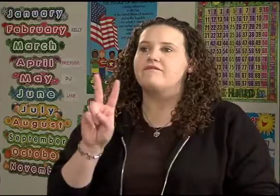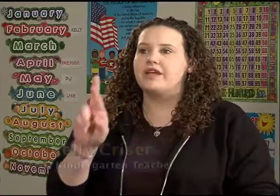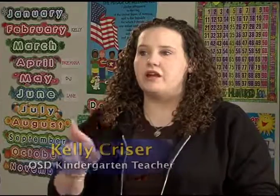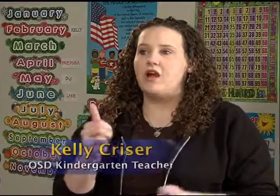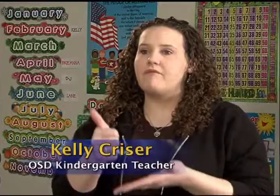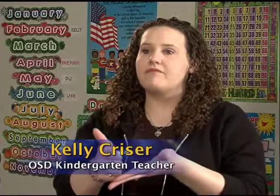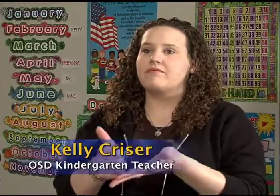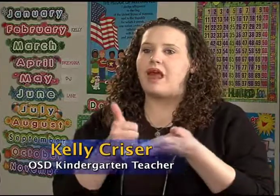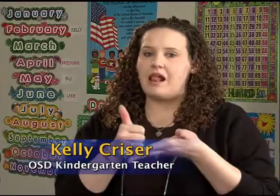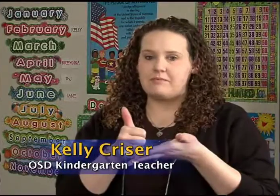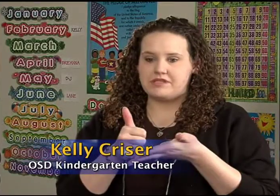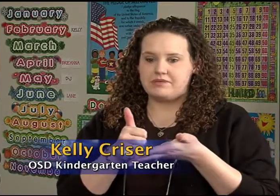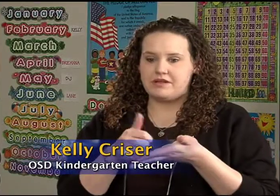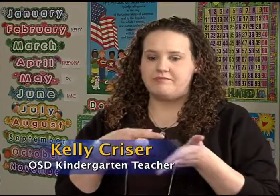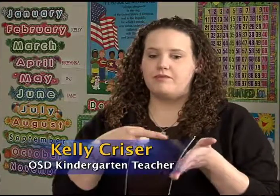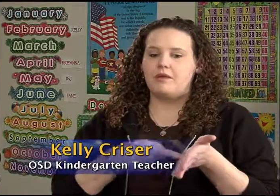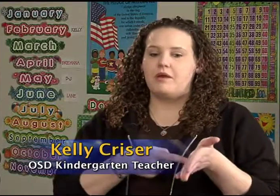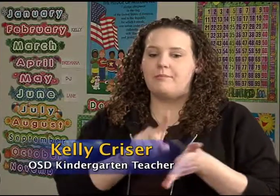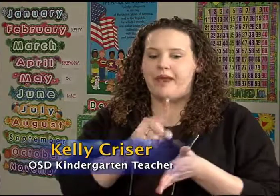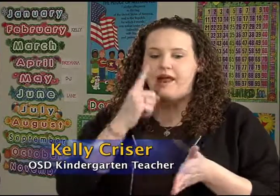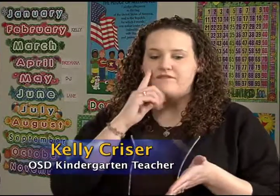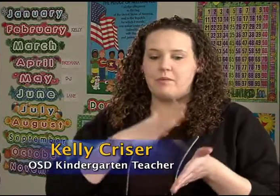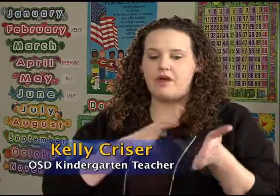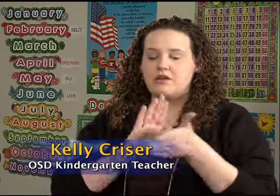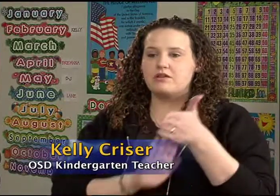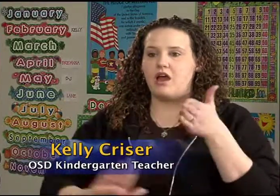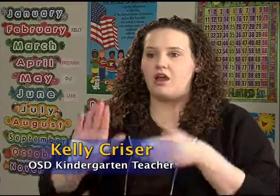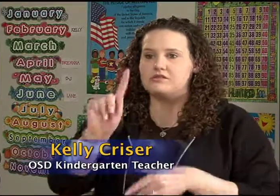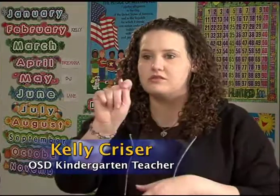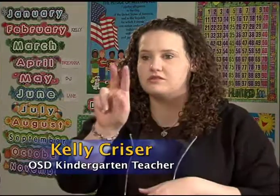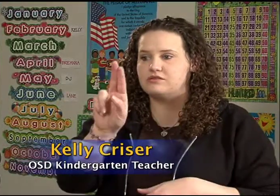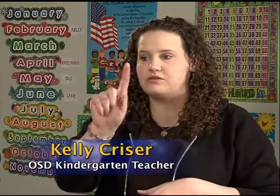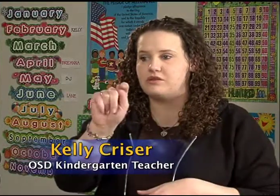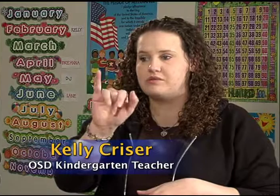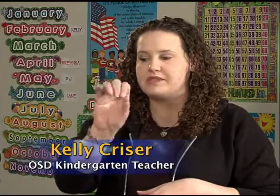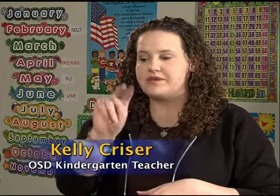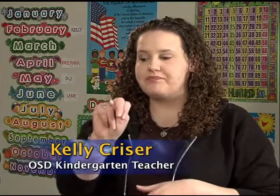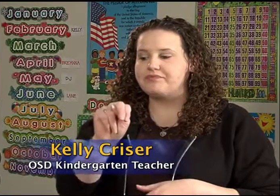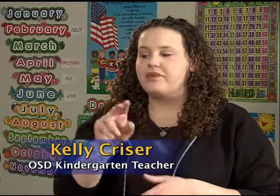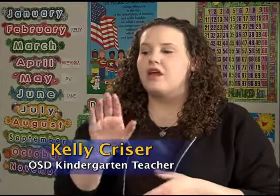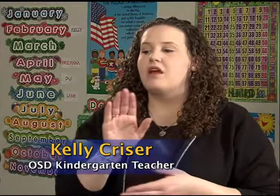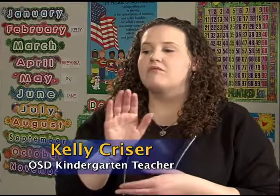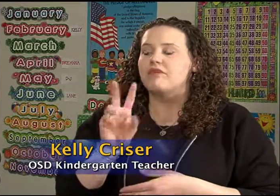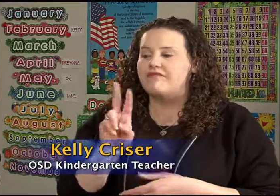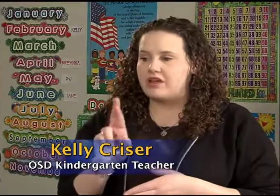VR helped me with paying for my college tuition.